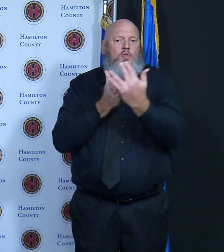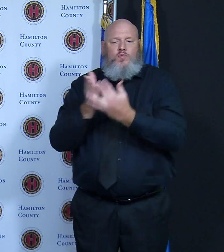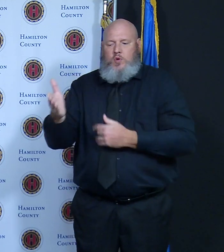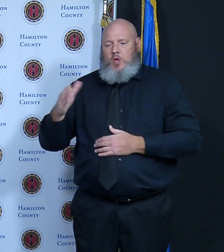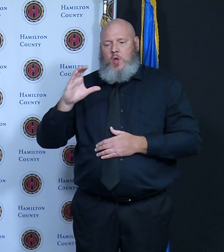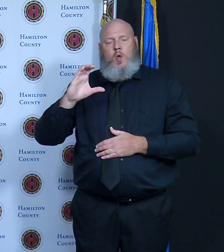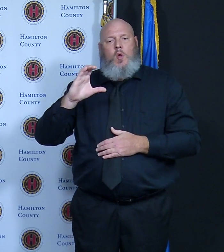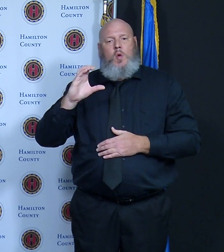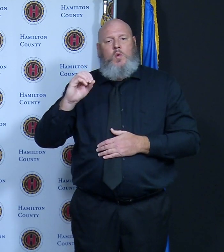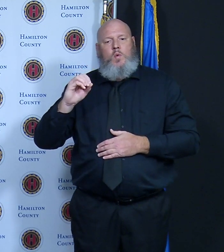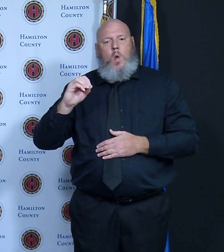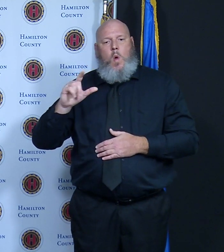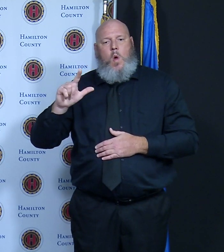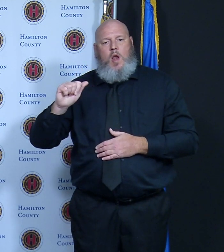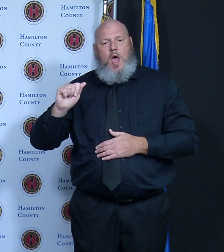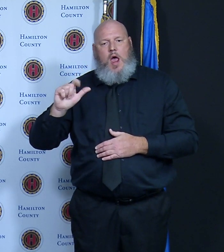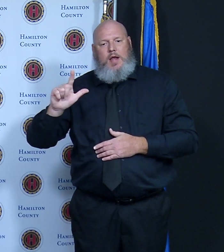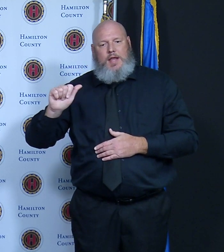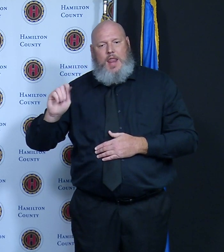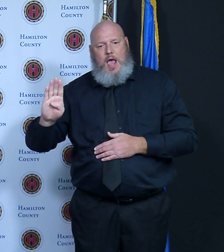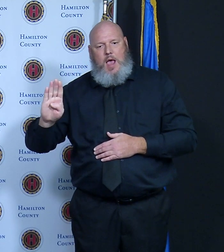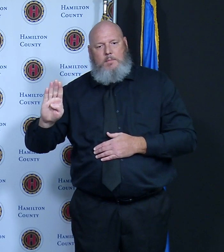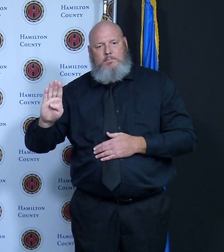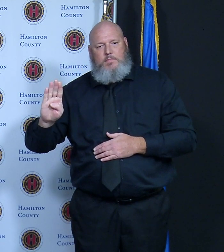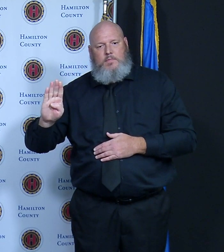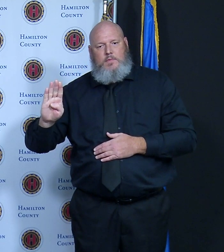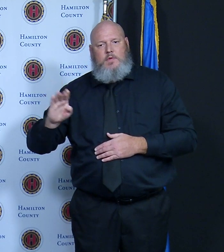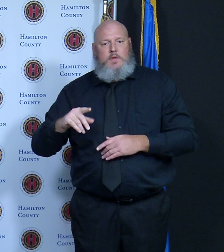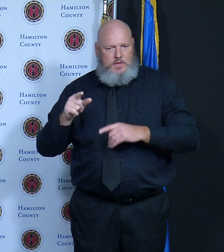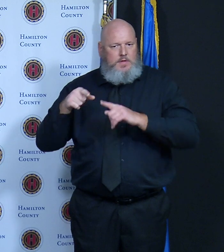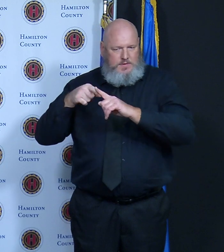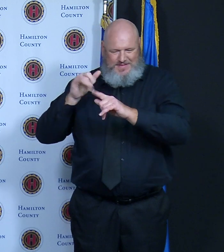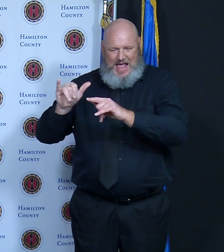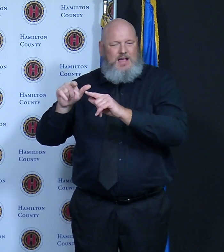and first responders on conservation so that's going to be key to get through